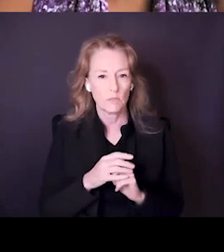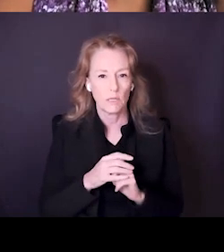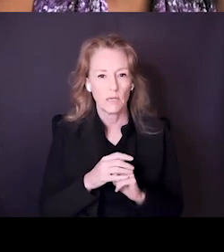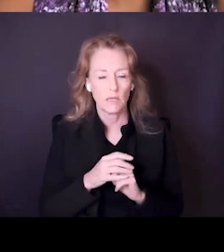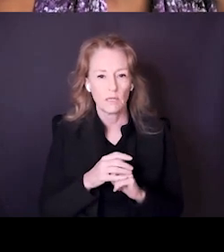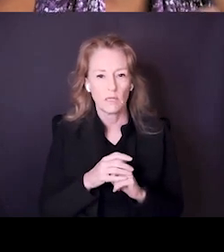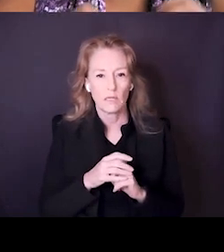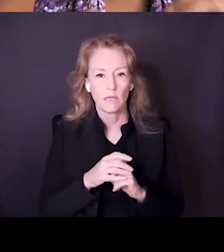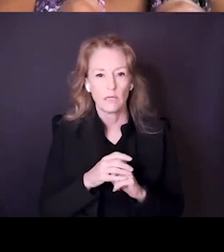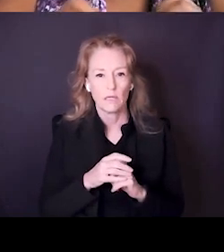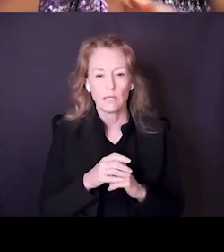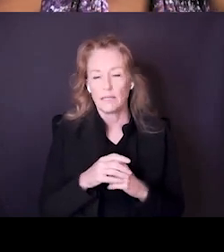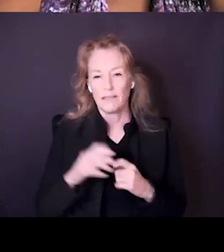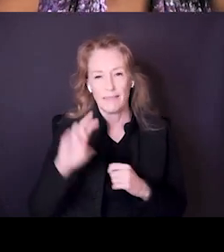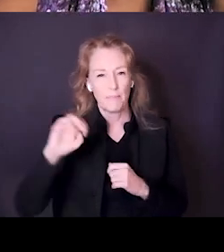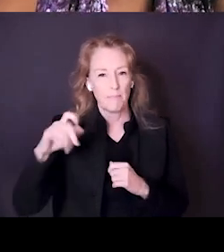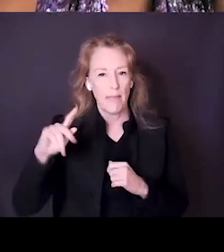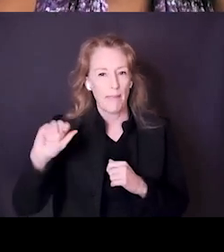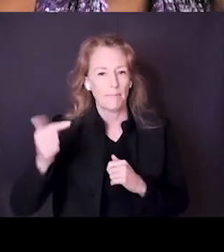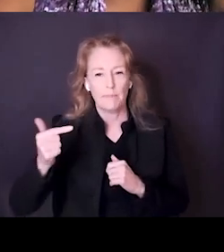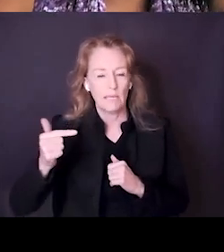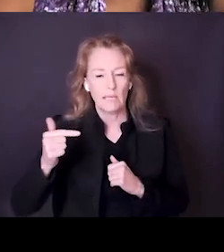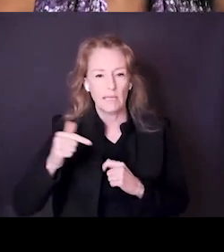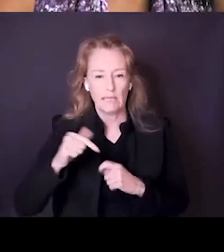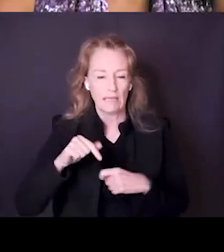WE DID NOT DO SOME FANCY MAP WITH SOFTWARE.